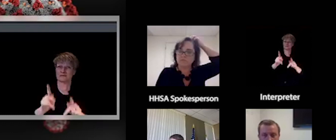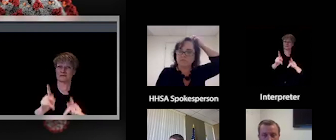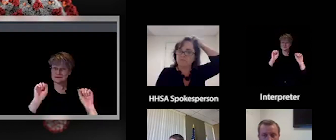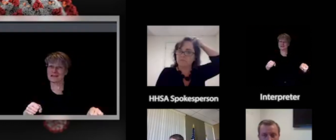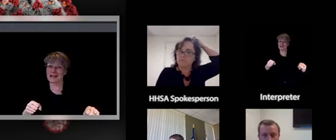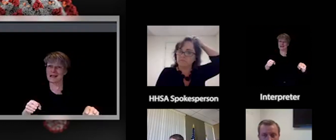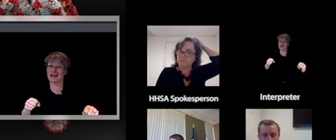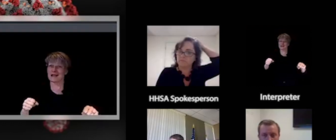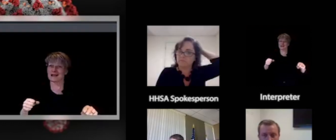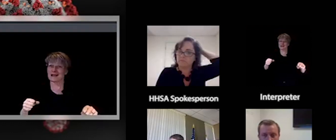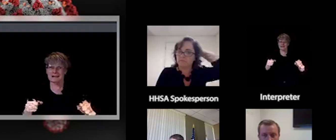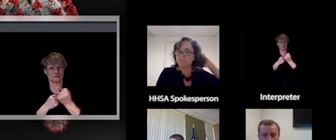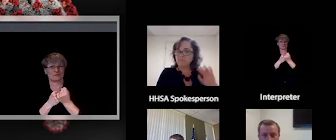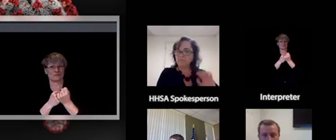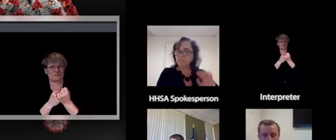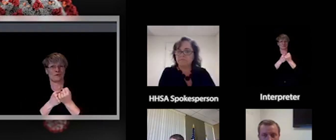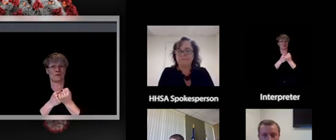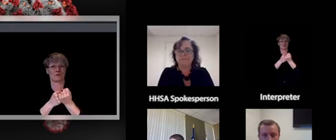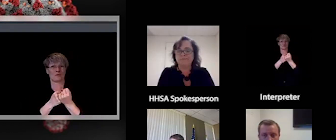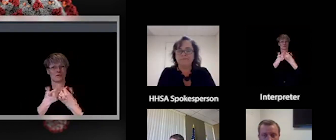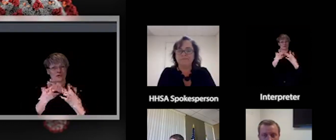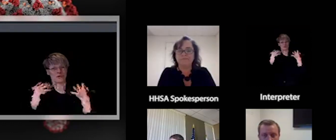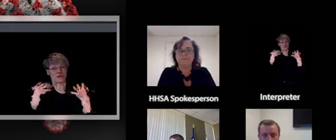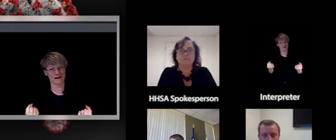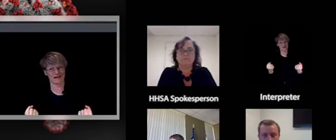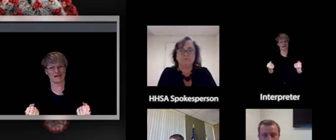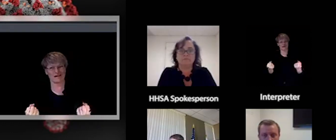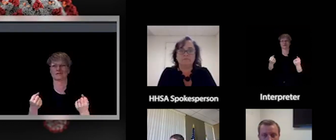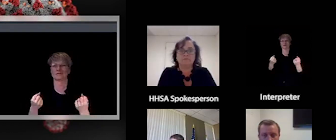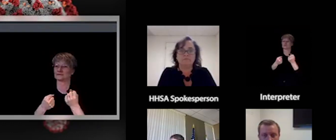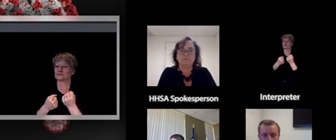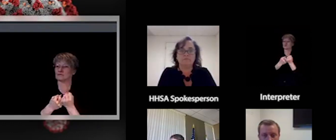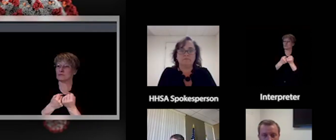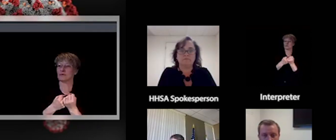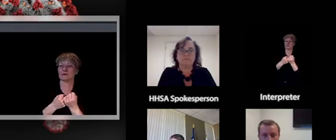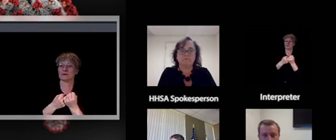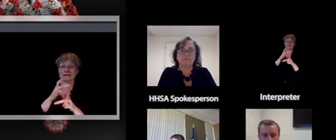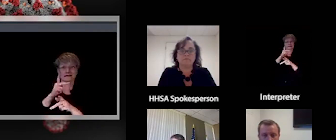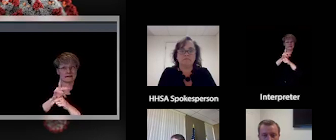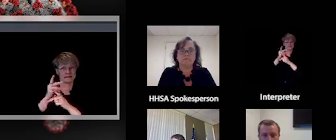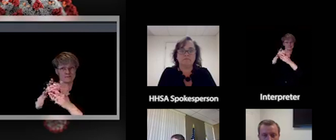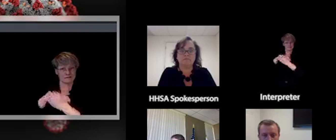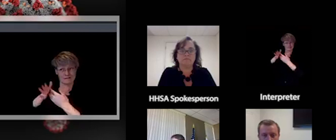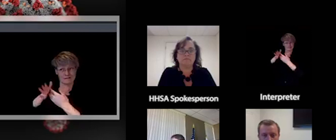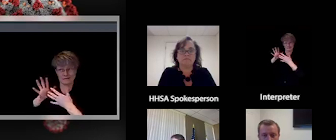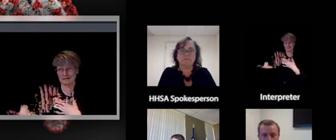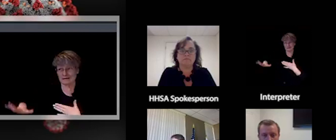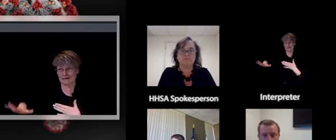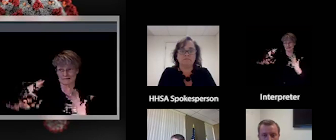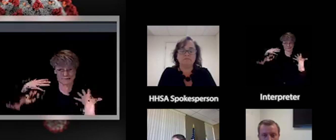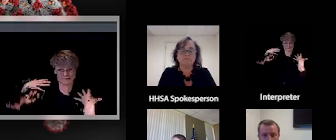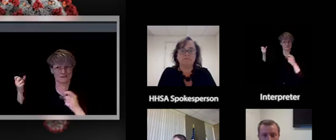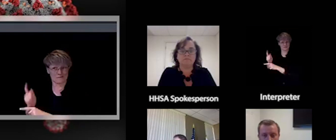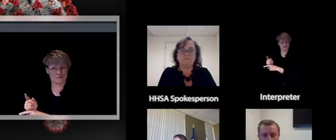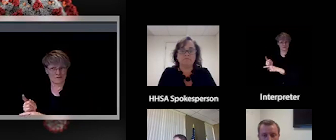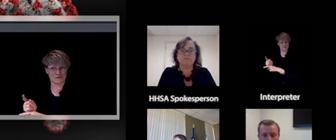do those things to help our neighbors, because, once again, we never know when we may be asymptomatically